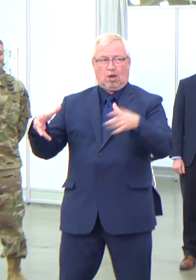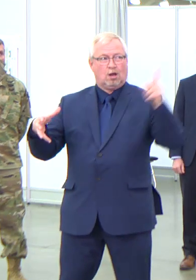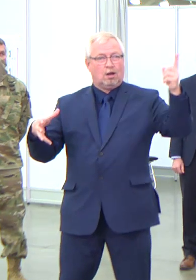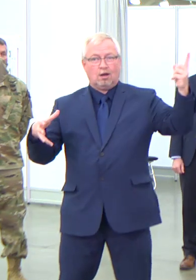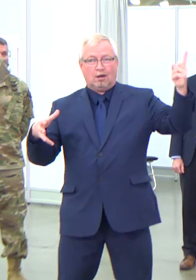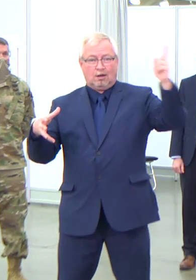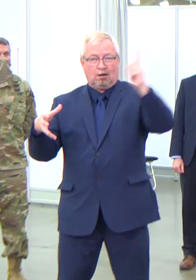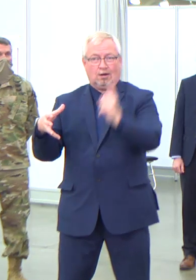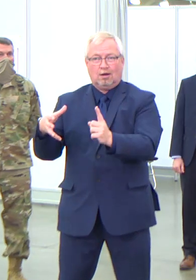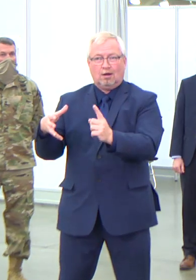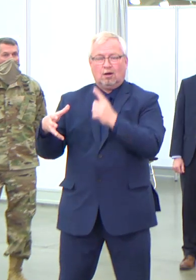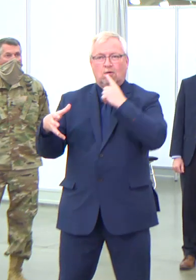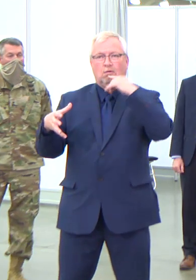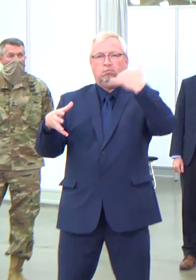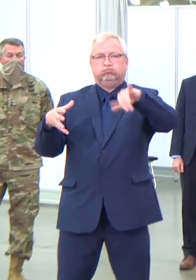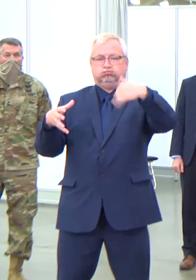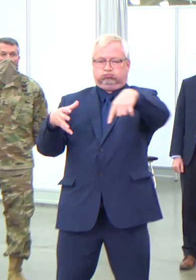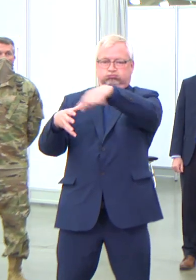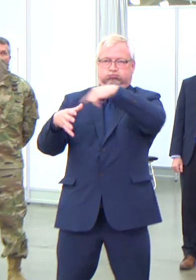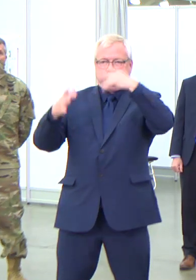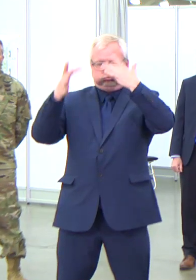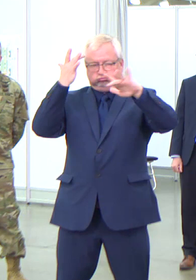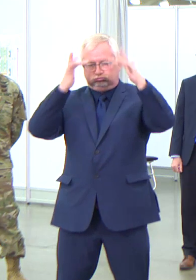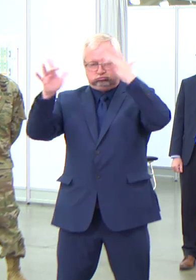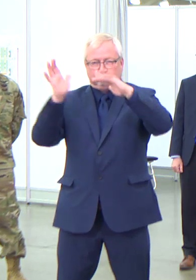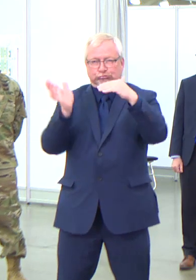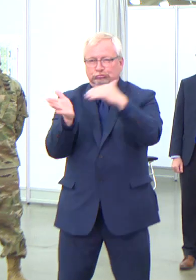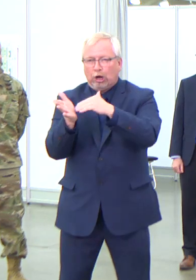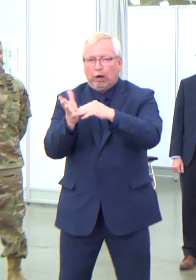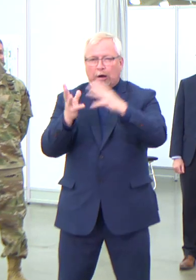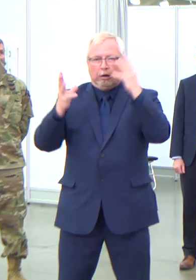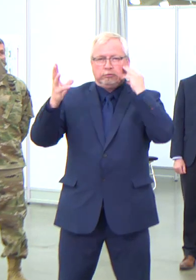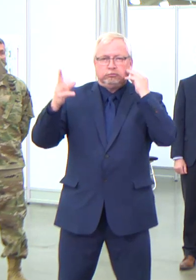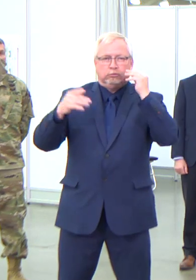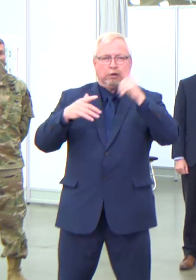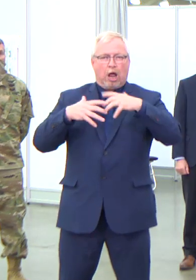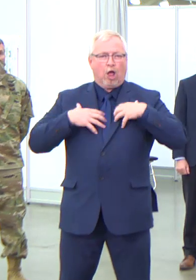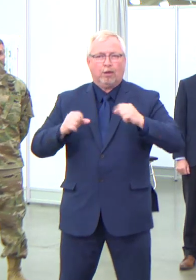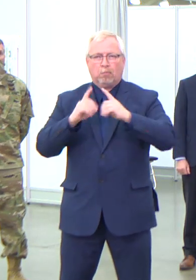of the smartest leading doctors and public health experts not